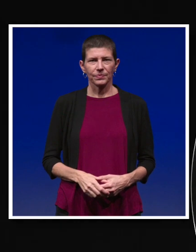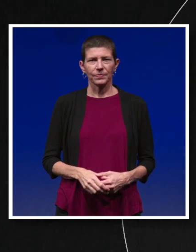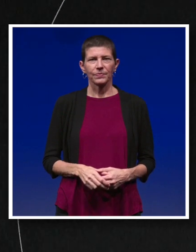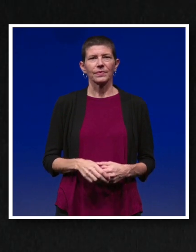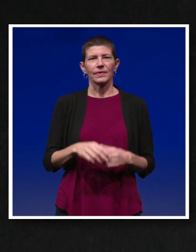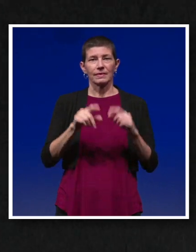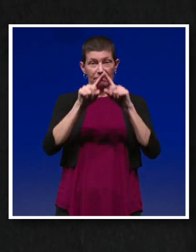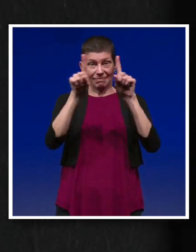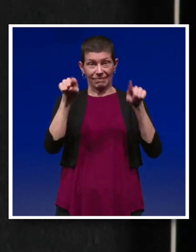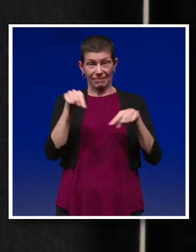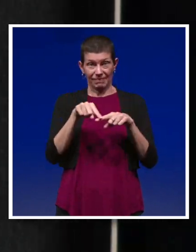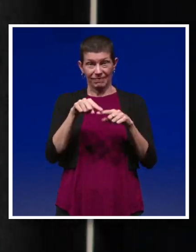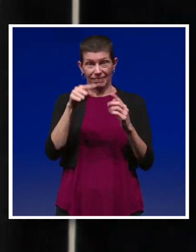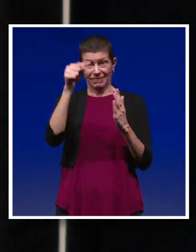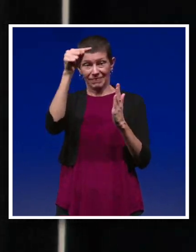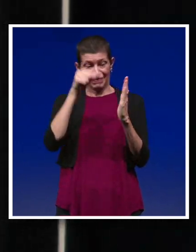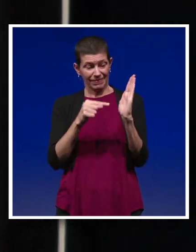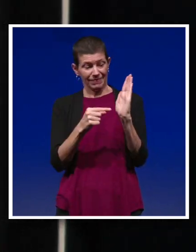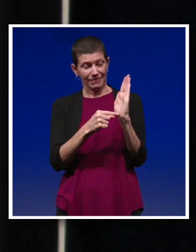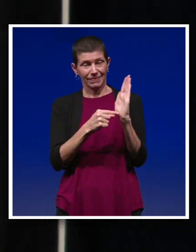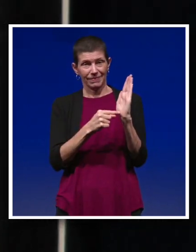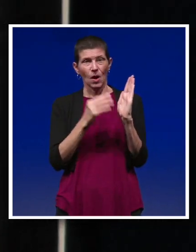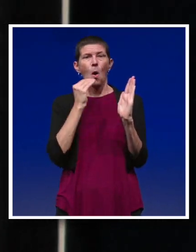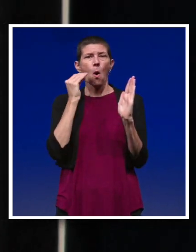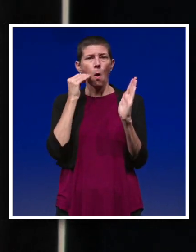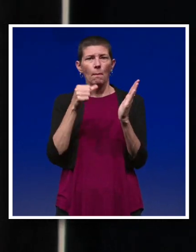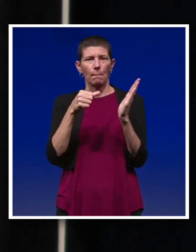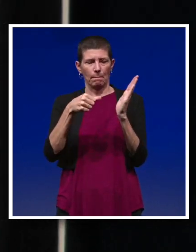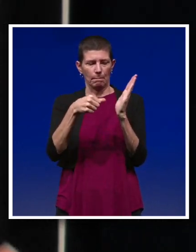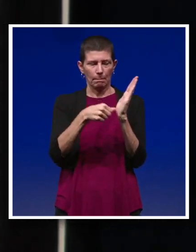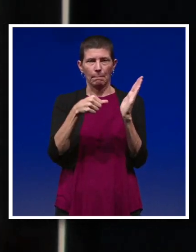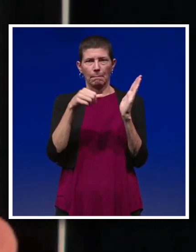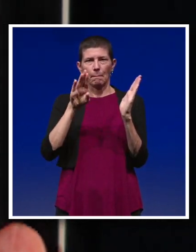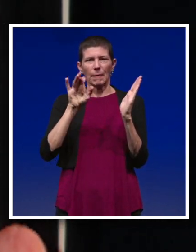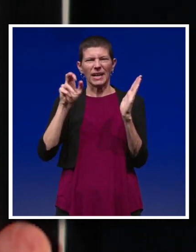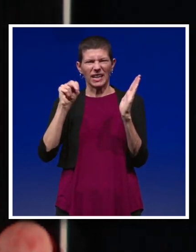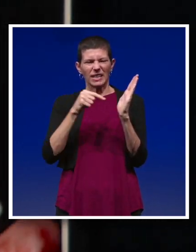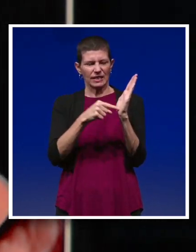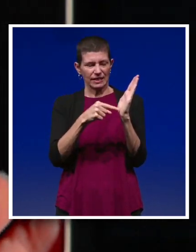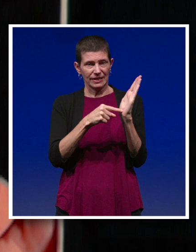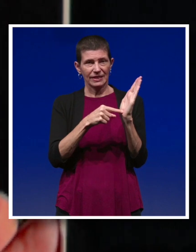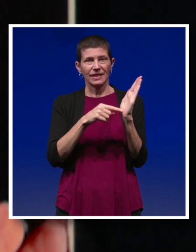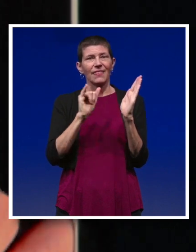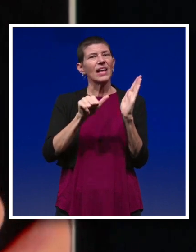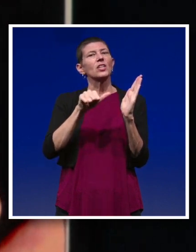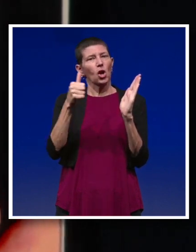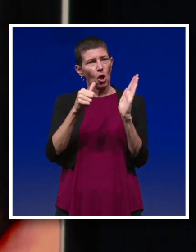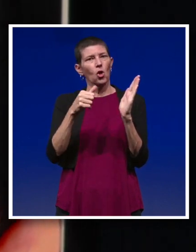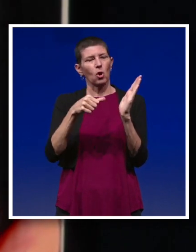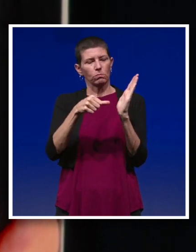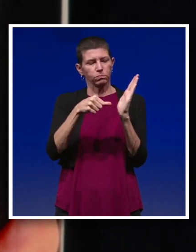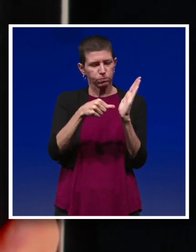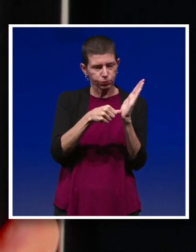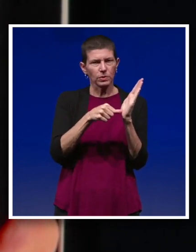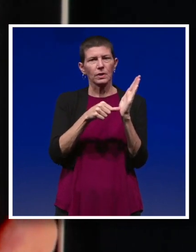On the bottom of the home screen is a home button. This is another tactile button